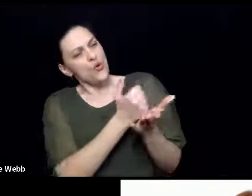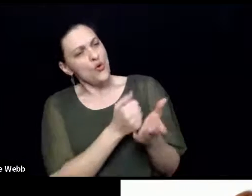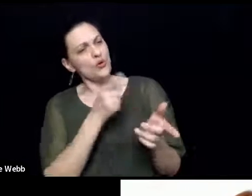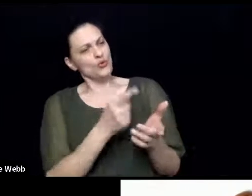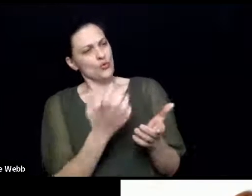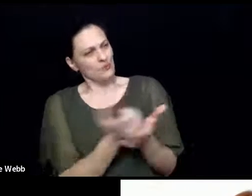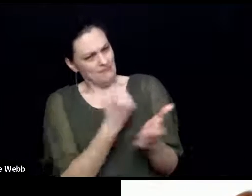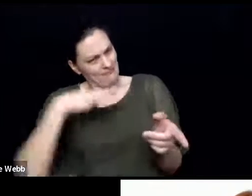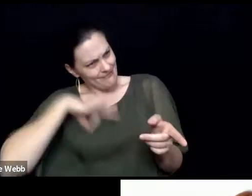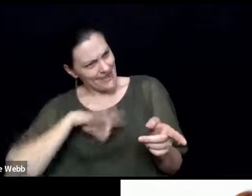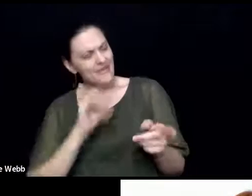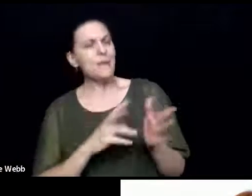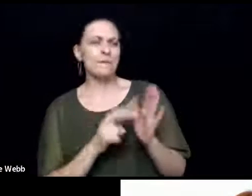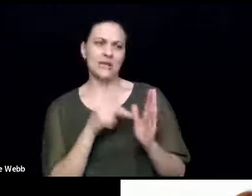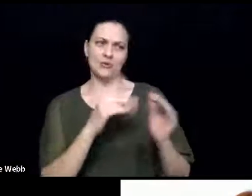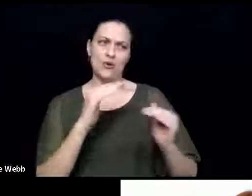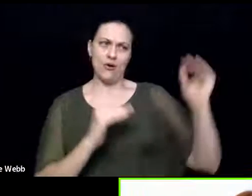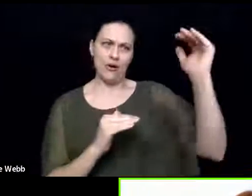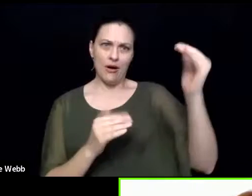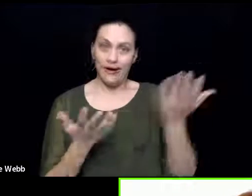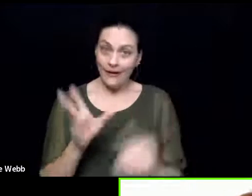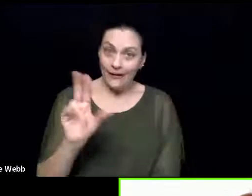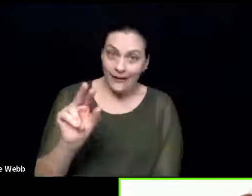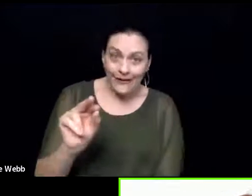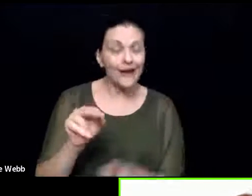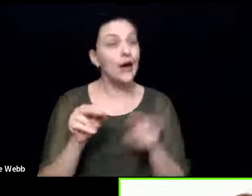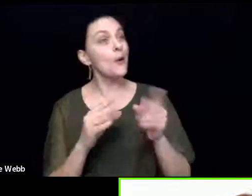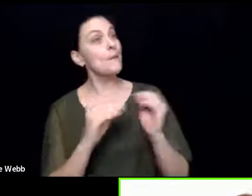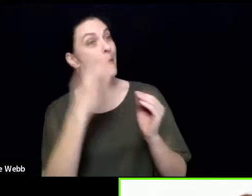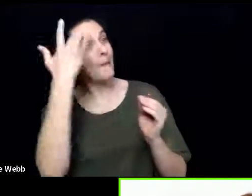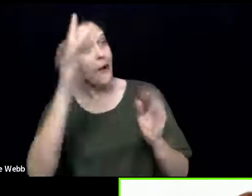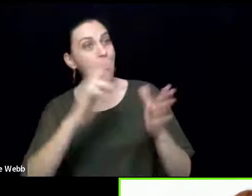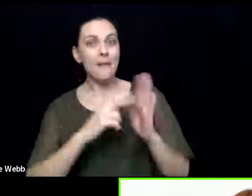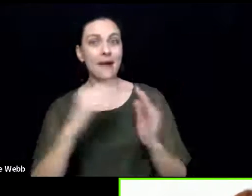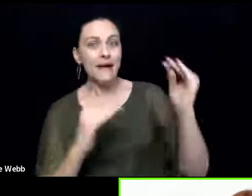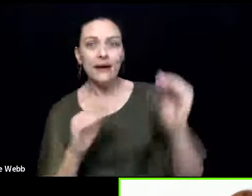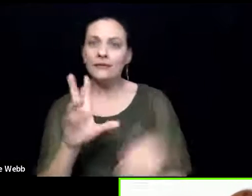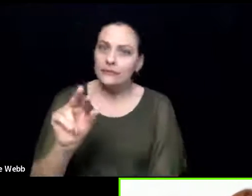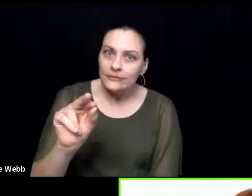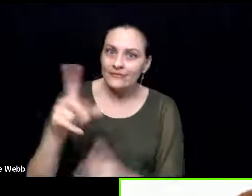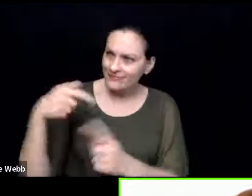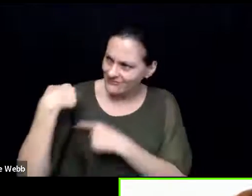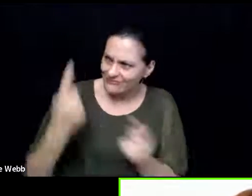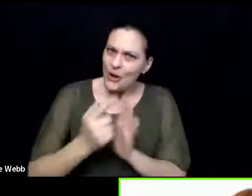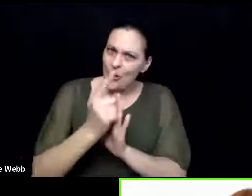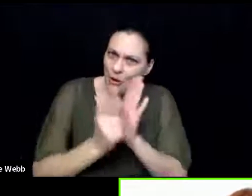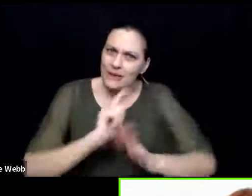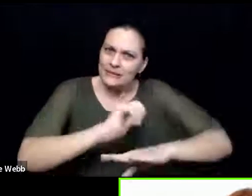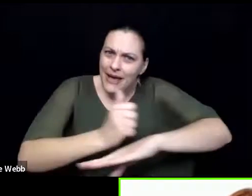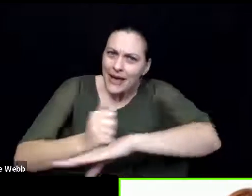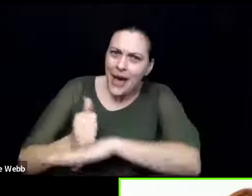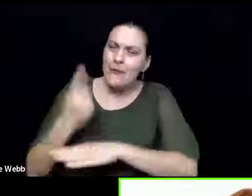that have kept people divided. MELINDA EPLER: And those systems were designed a long time